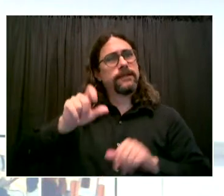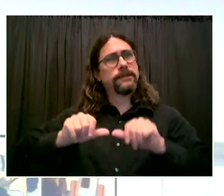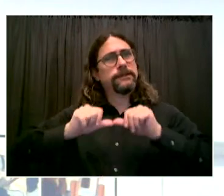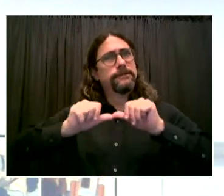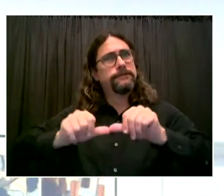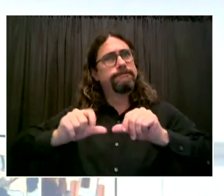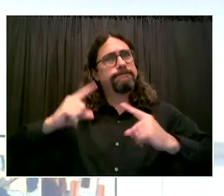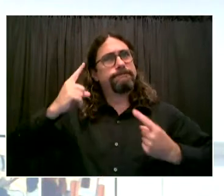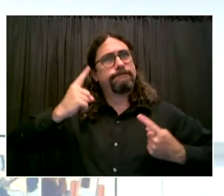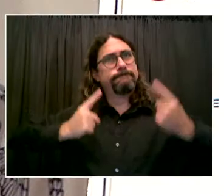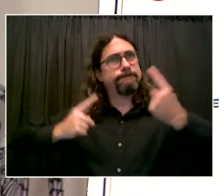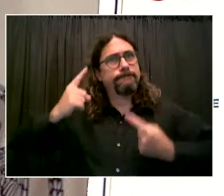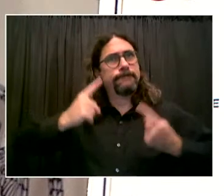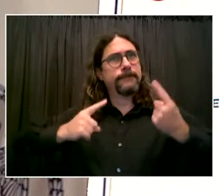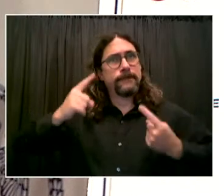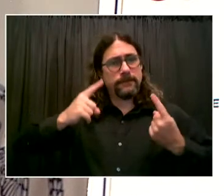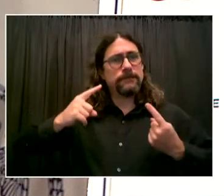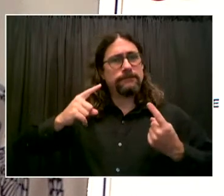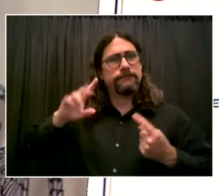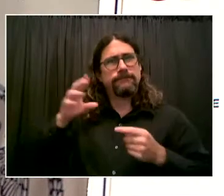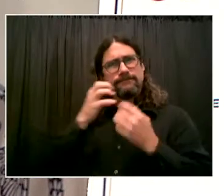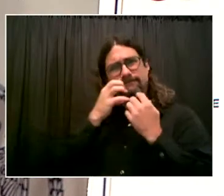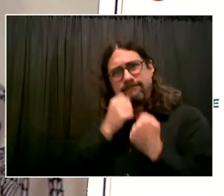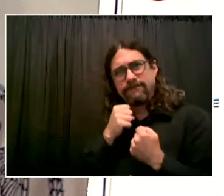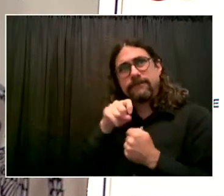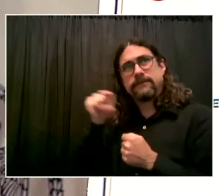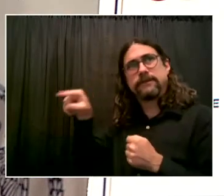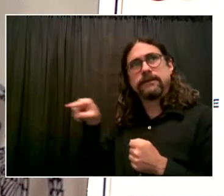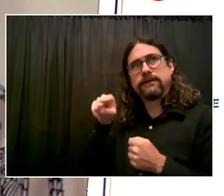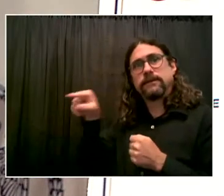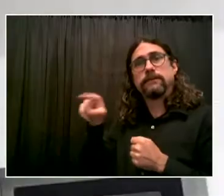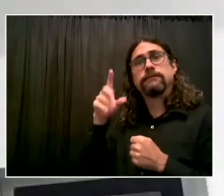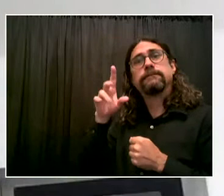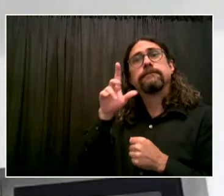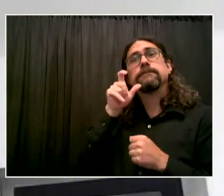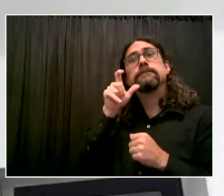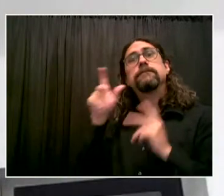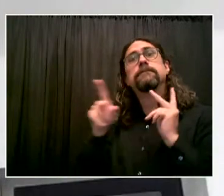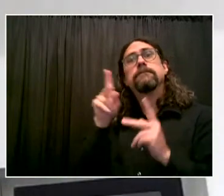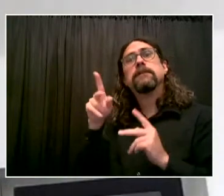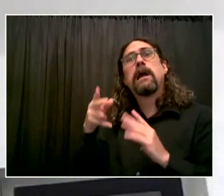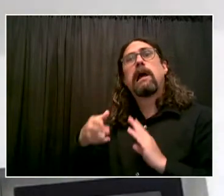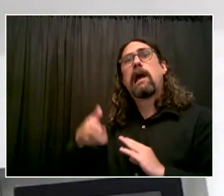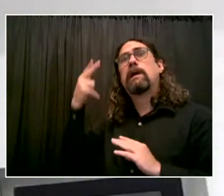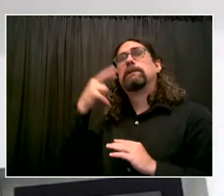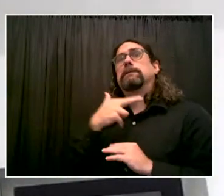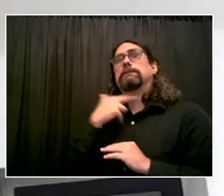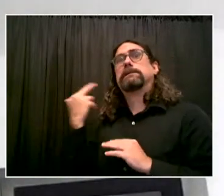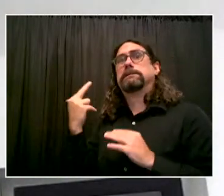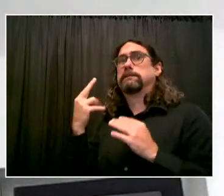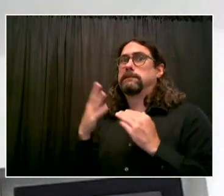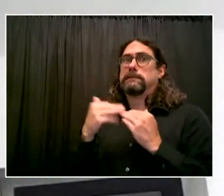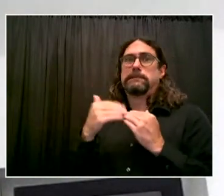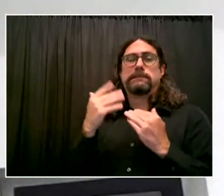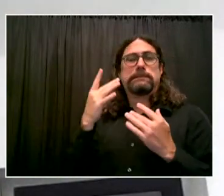PEOPLE WHO ARE AT HIGHER RISK IS THE MOST IMPORTANT PART OF THAT